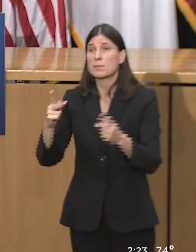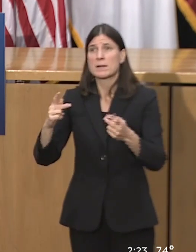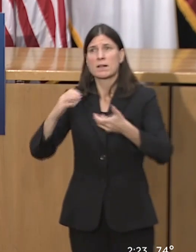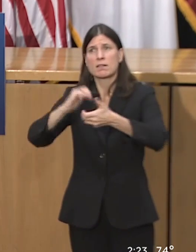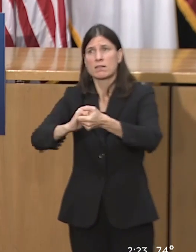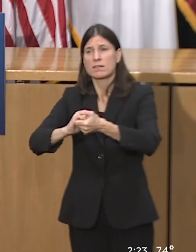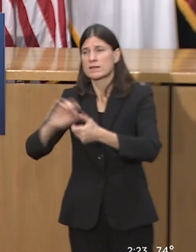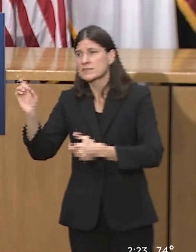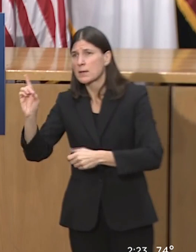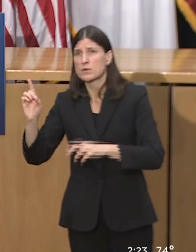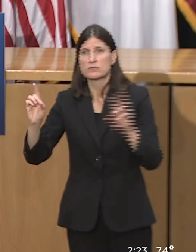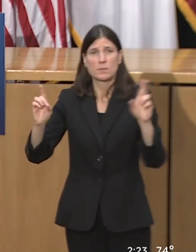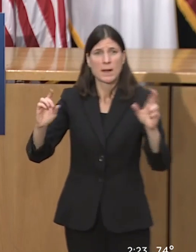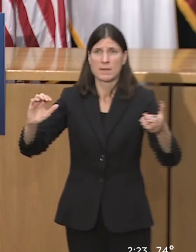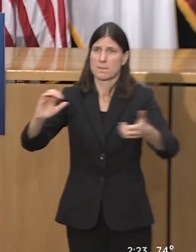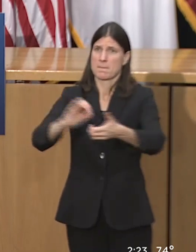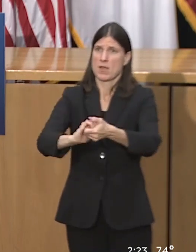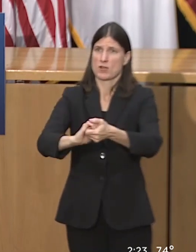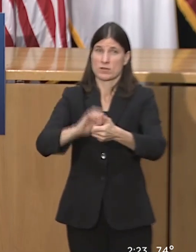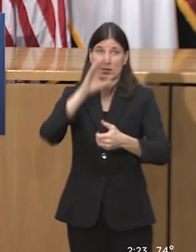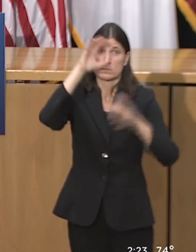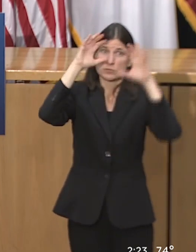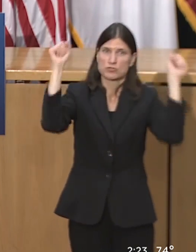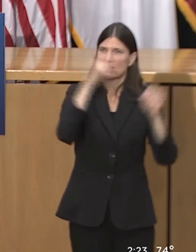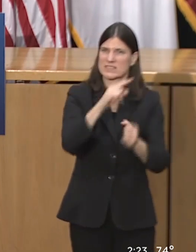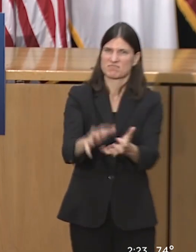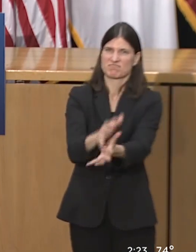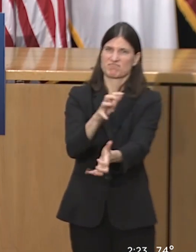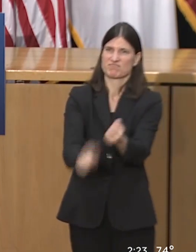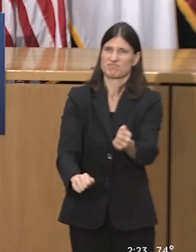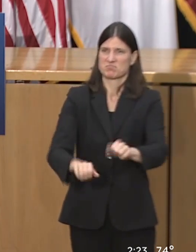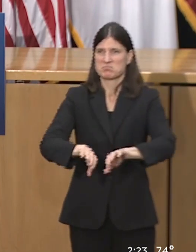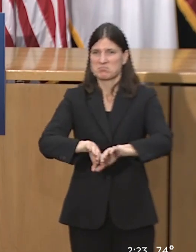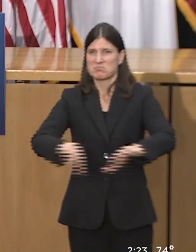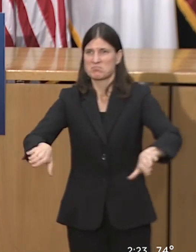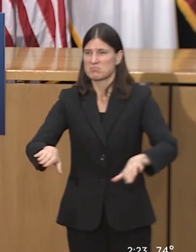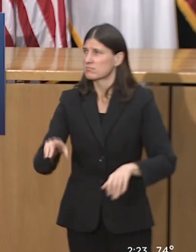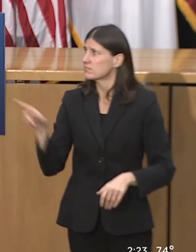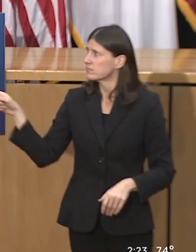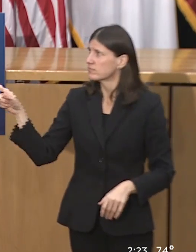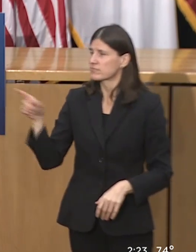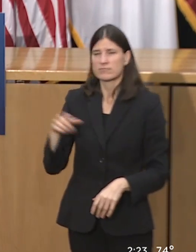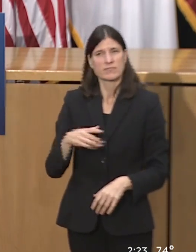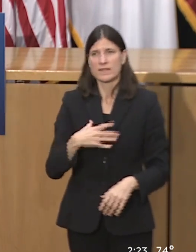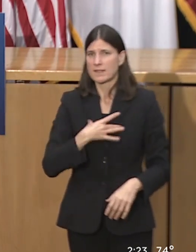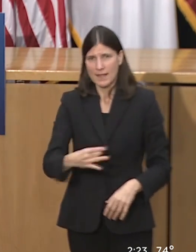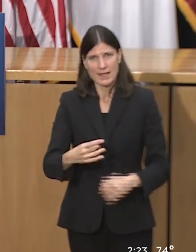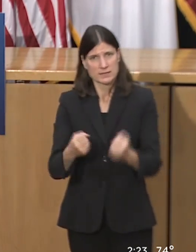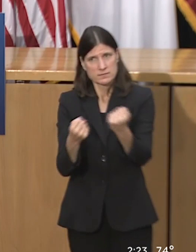AND THEY ARE DAMAGING TO DEMOCRACY. THEY CHEAPEN ALL OF